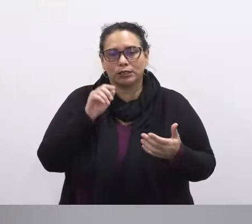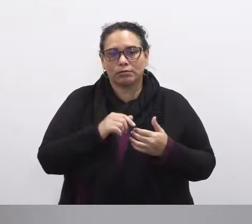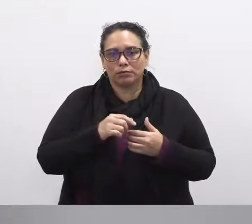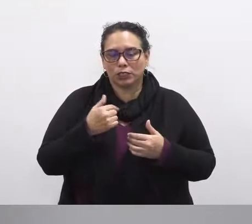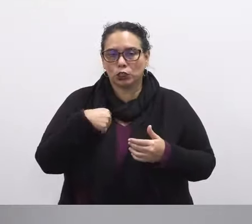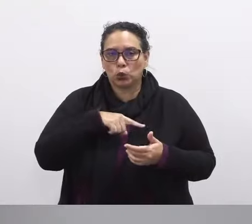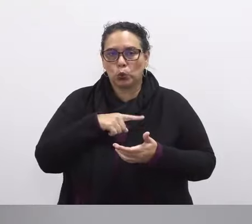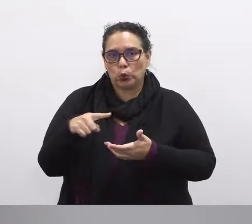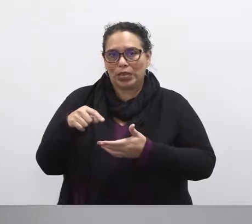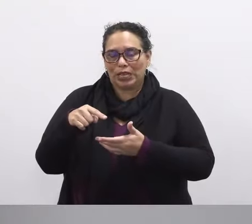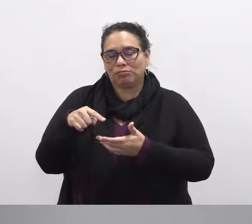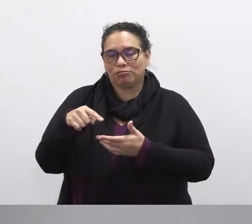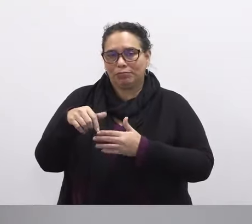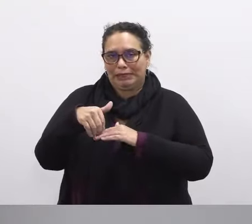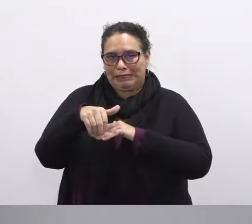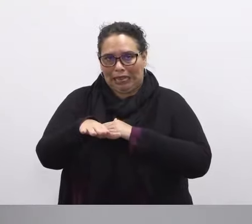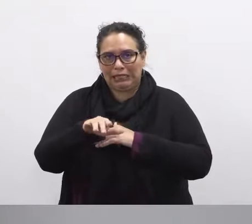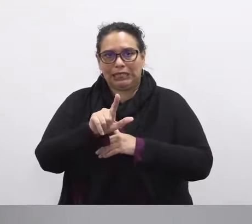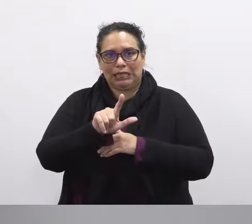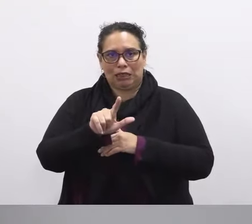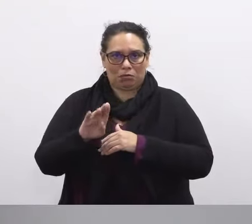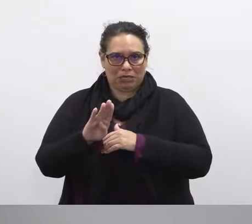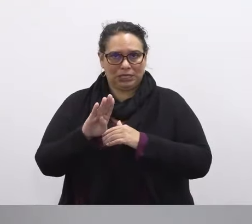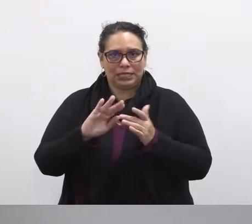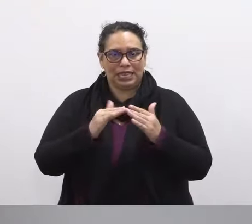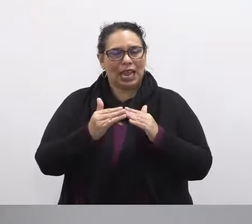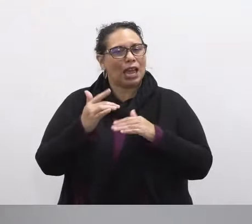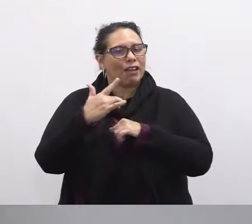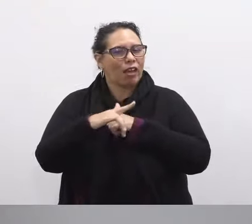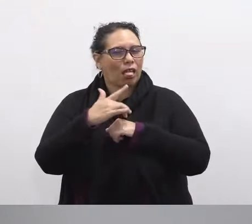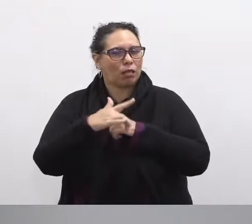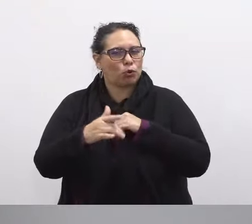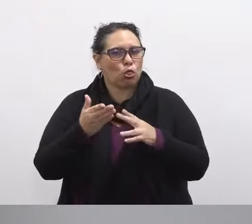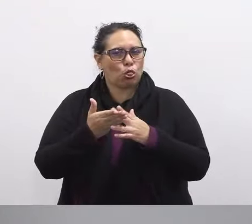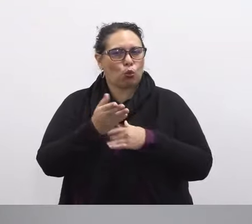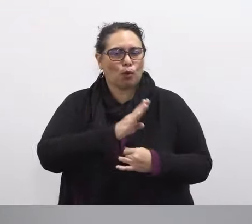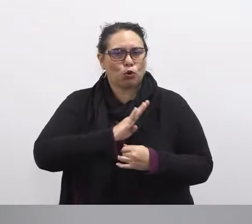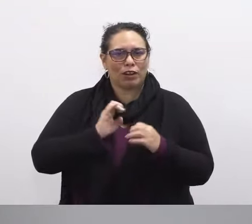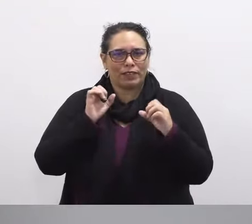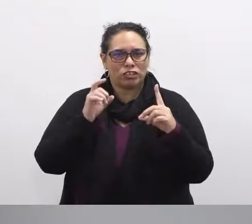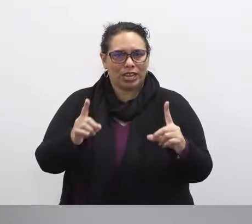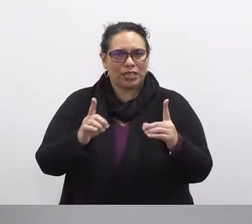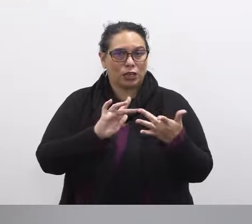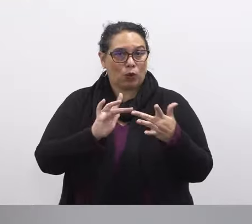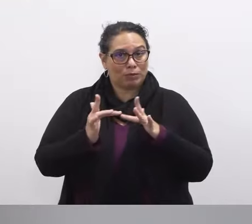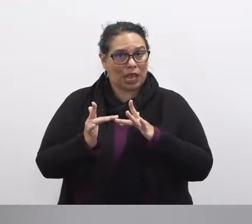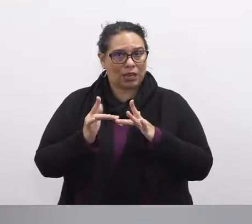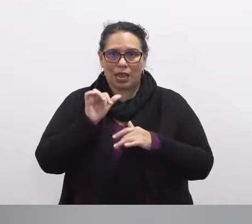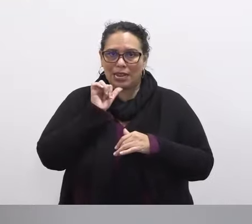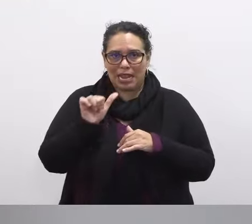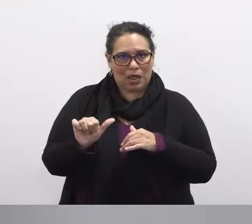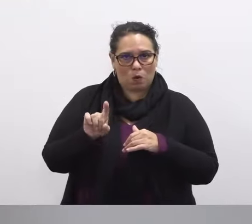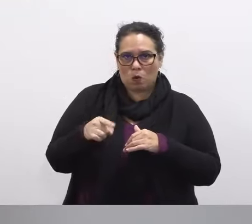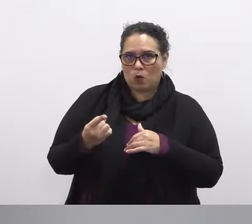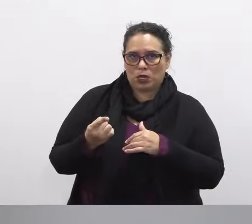and those have been forwarded, that those be made available through our board of education website, not just through redistricting,